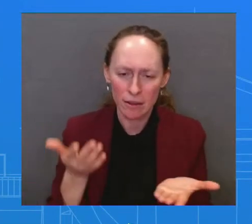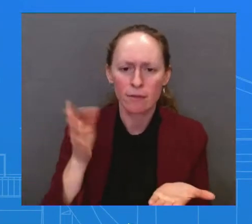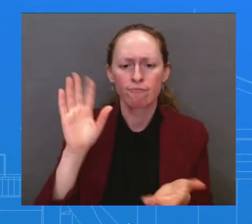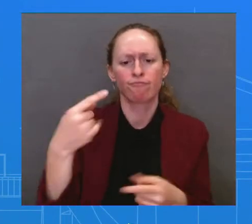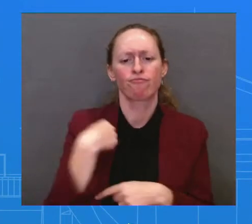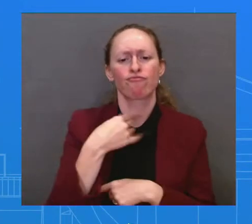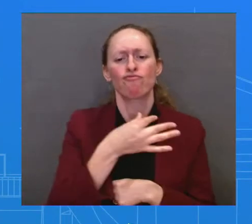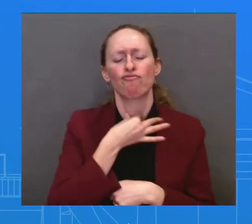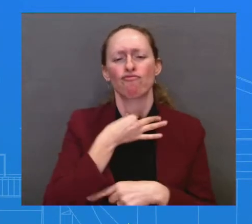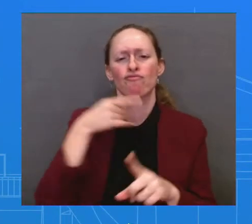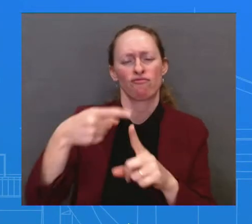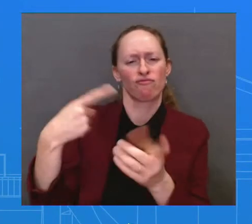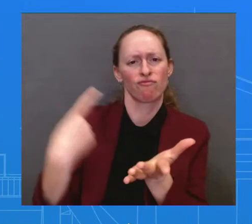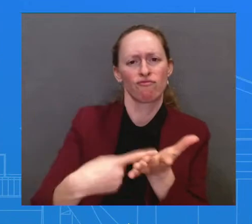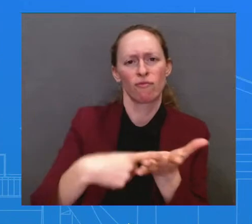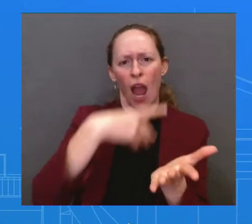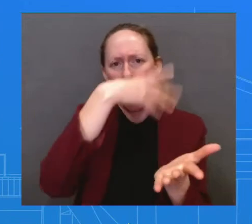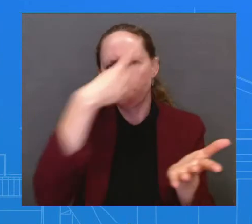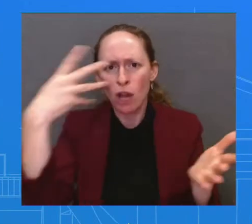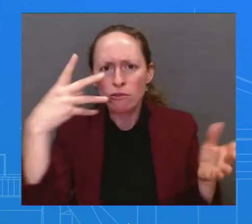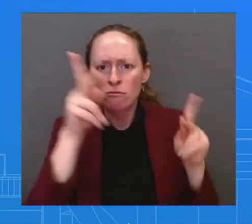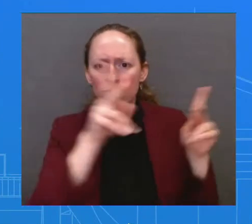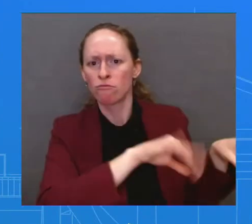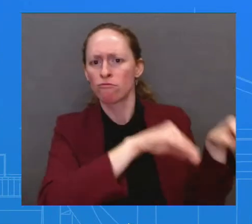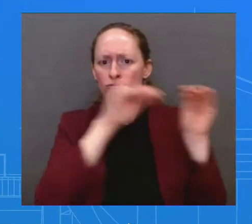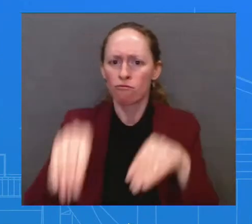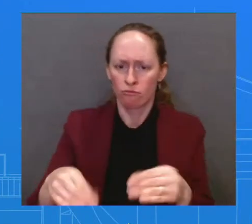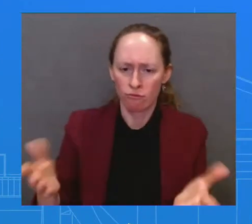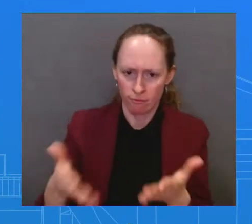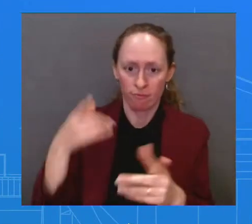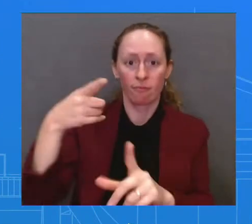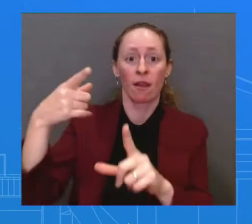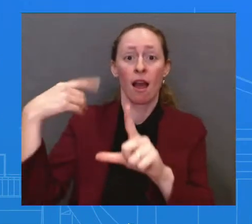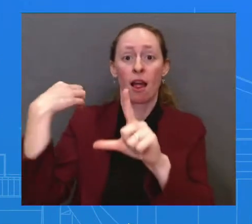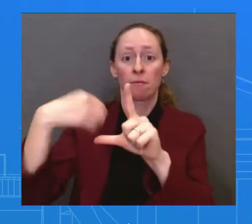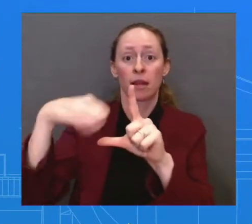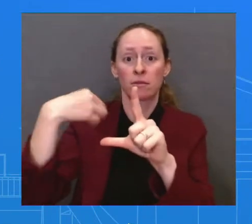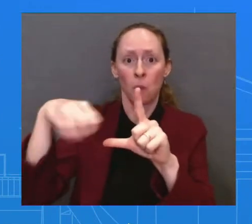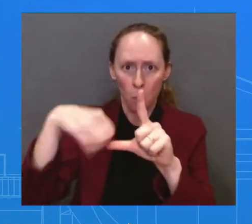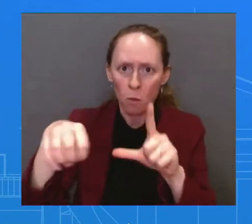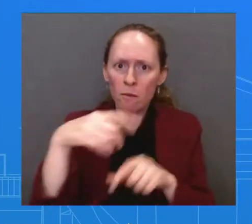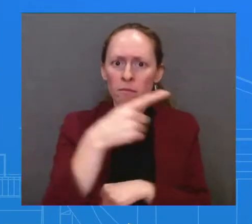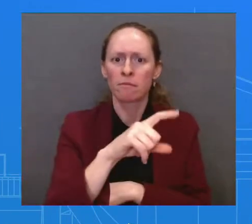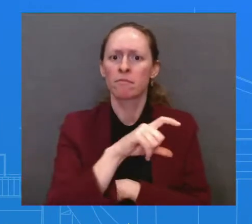Paso is also seeing a new influx as well. I understand your comments about being a broken immigration system,